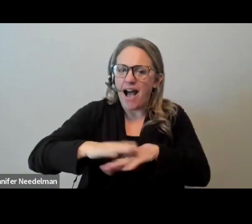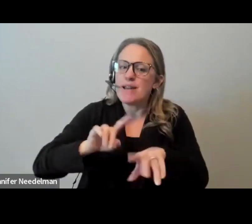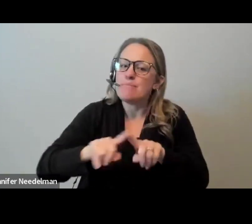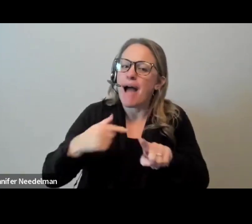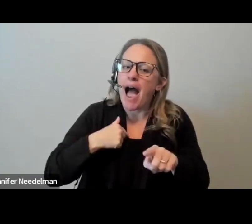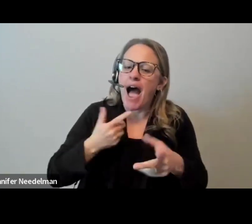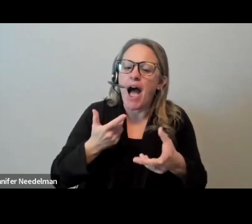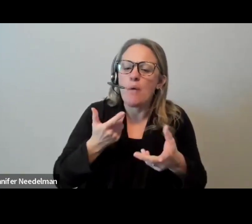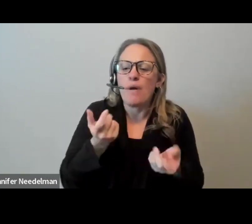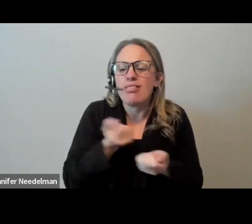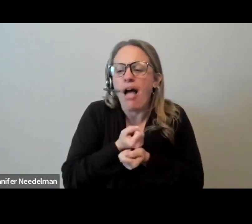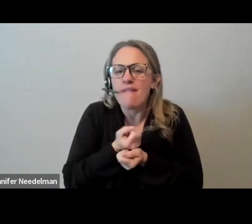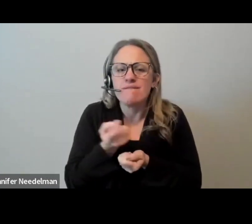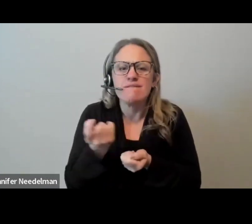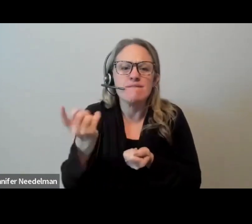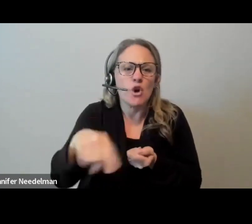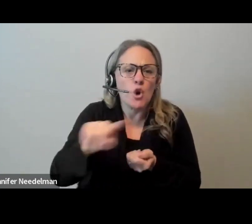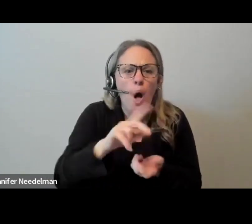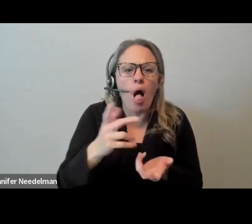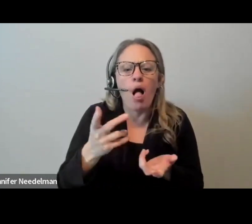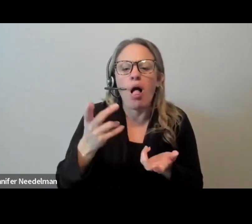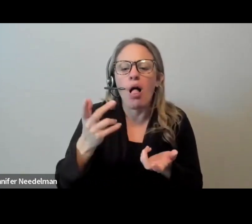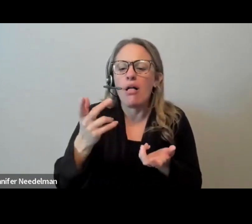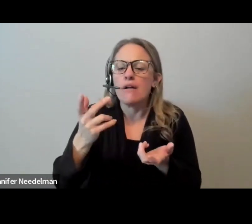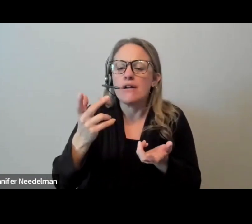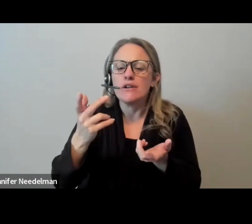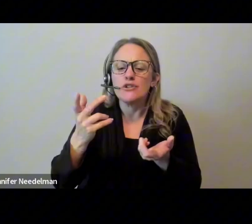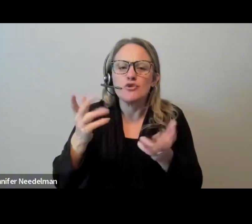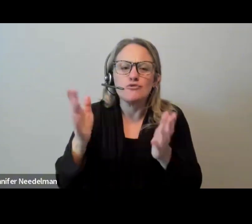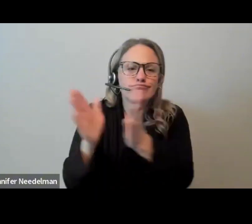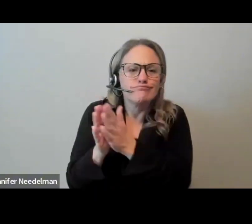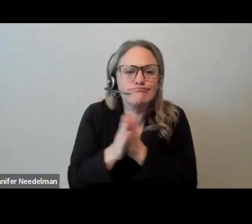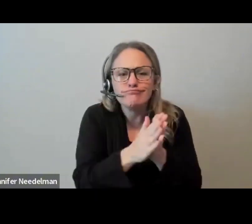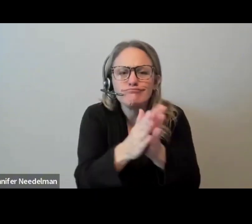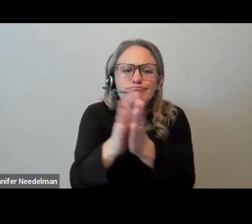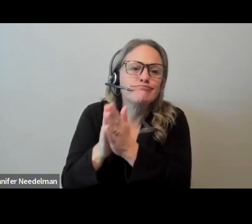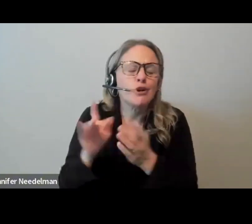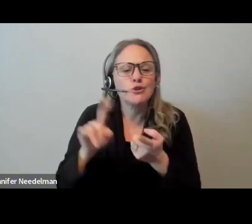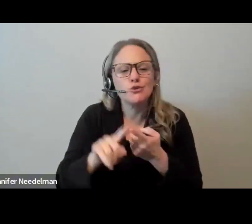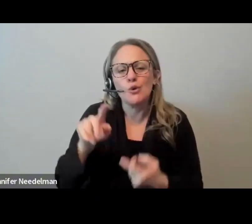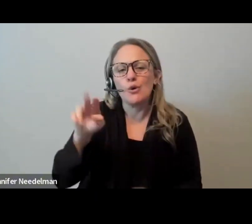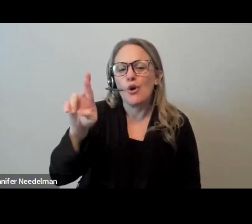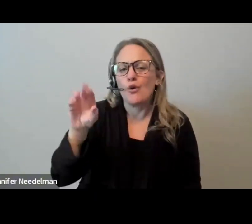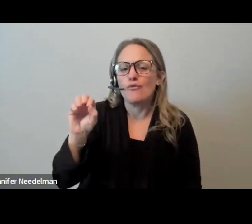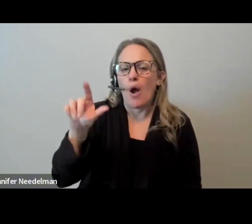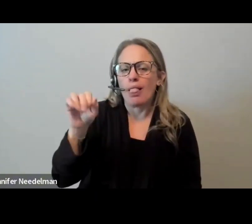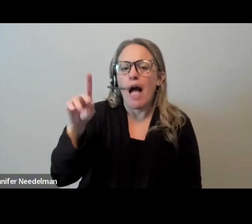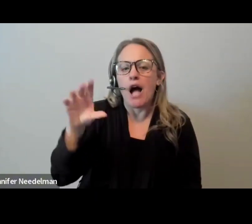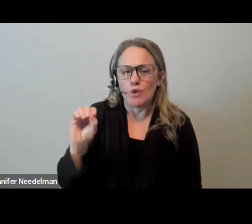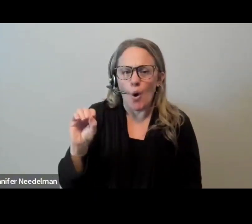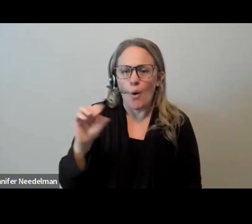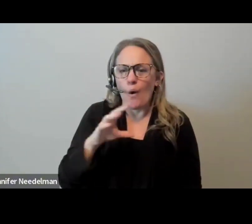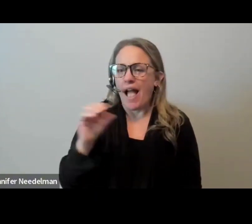wherever you're joining us from, to just give a, give a round of applause to Rolando, where you're at and the rest of the team.